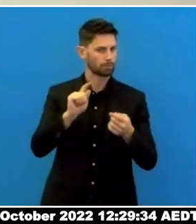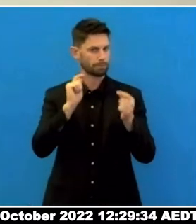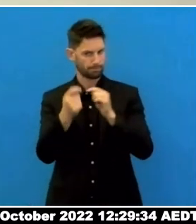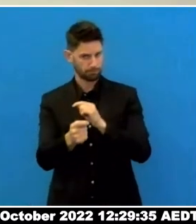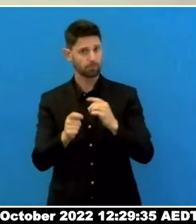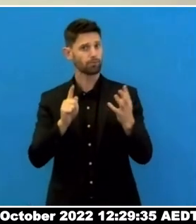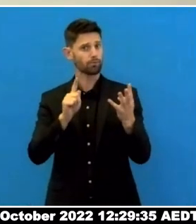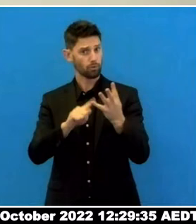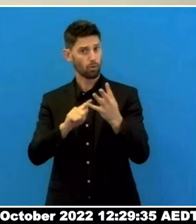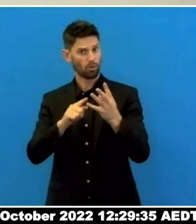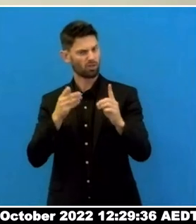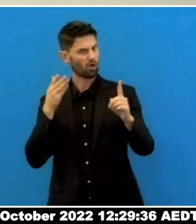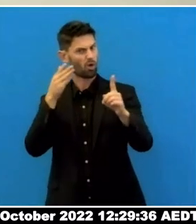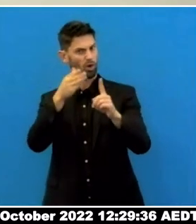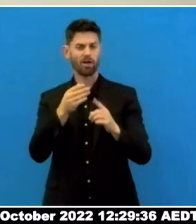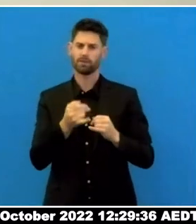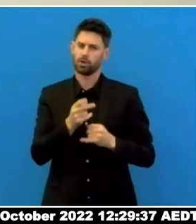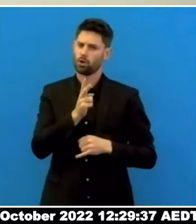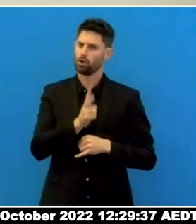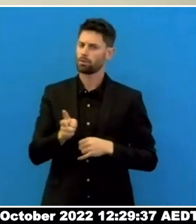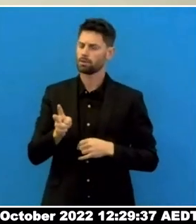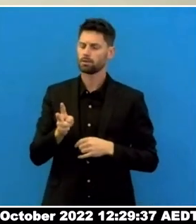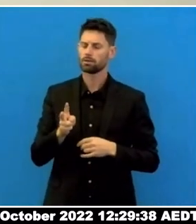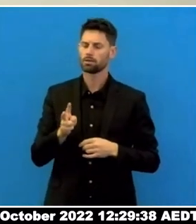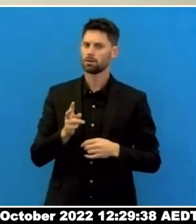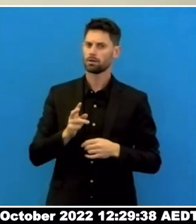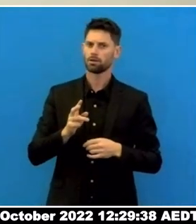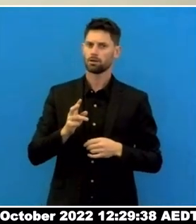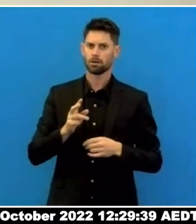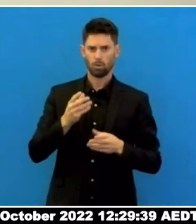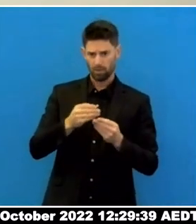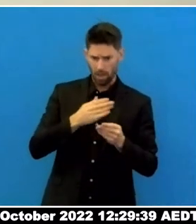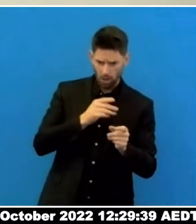Fourthly, what is really common in situations that our clients have come from